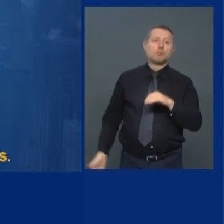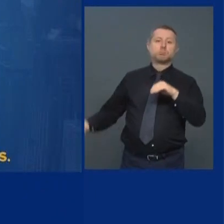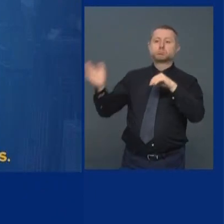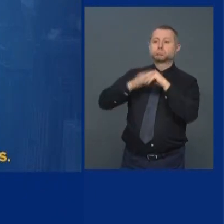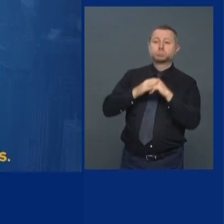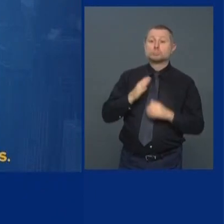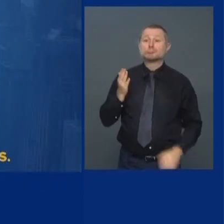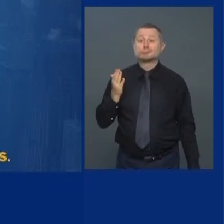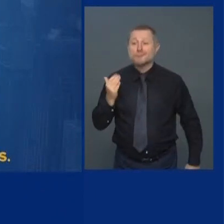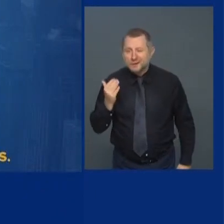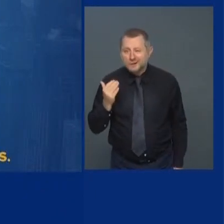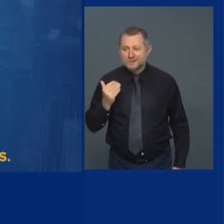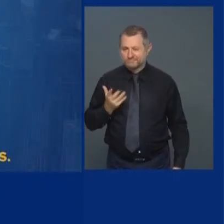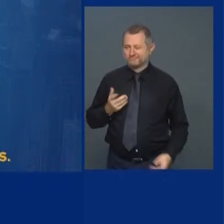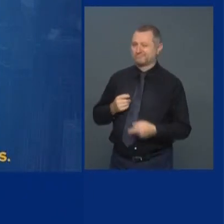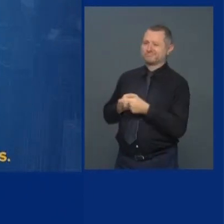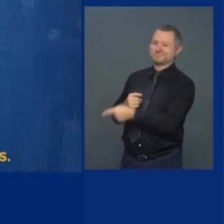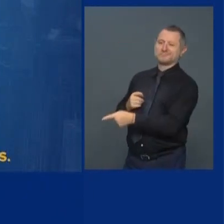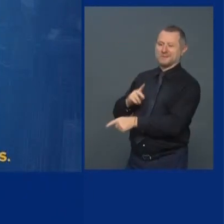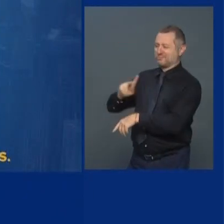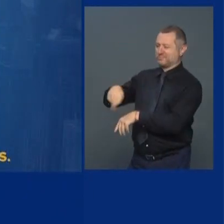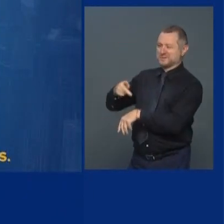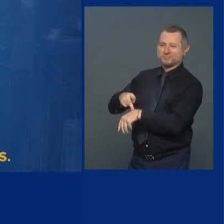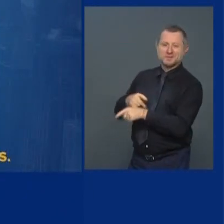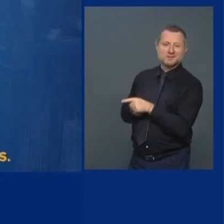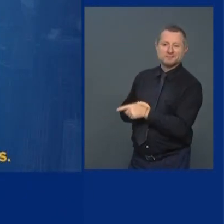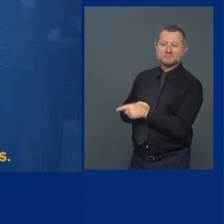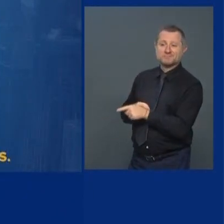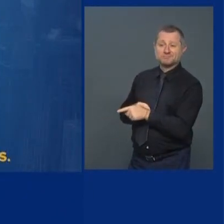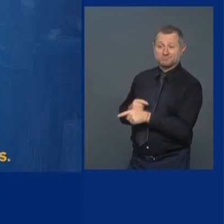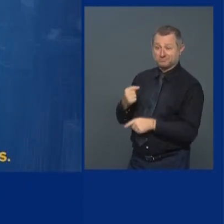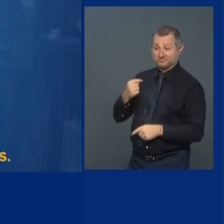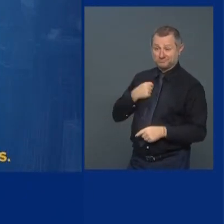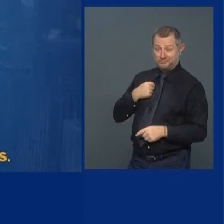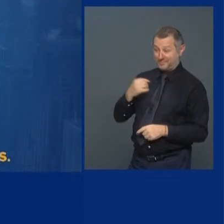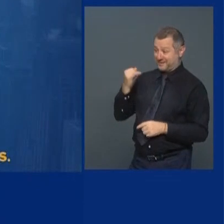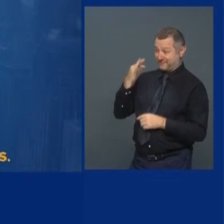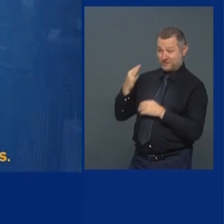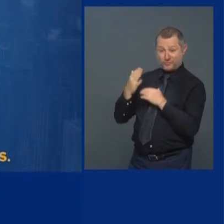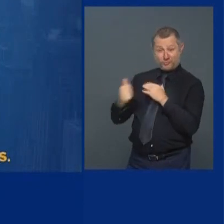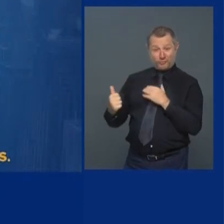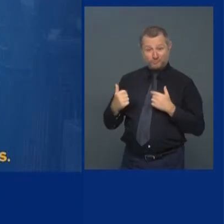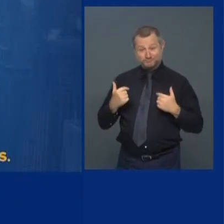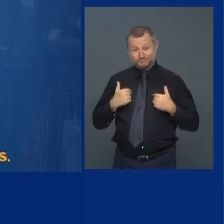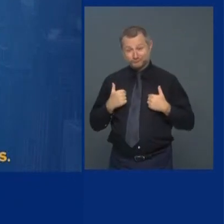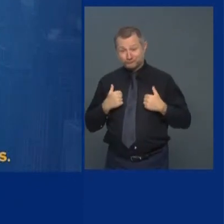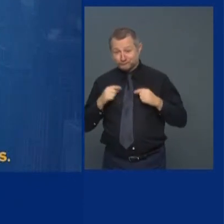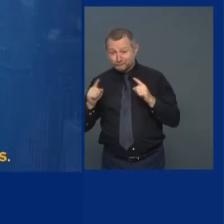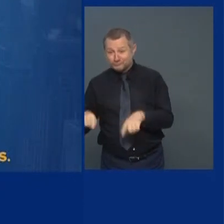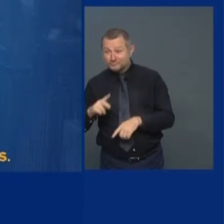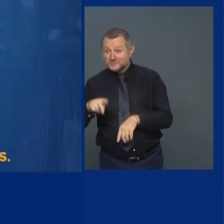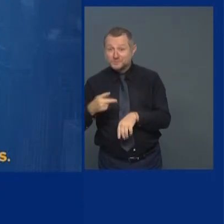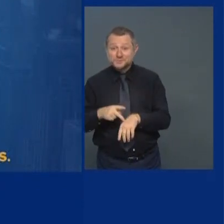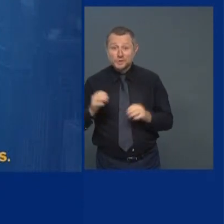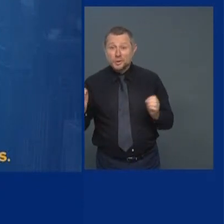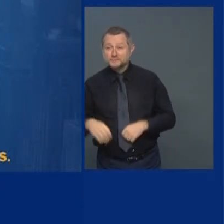SCHOOLS ARE NOT READY TO REOPEN. THAT INCREASED PARENTS' ANXIETY.